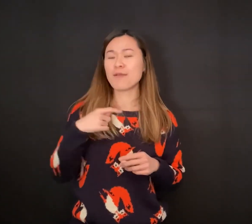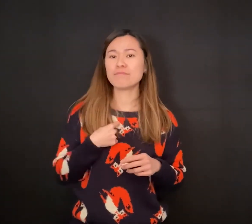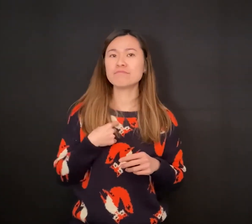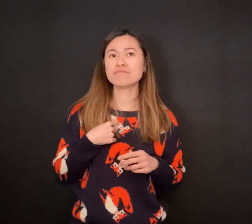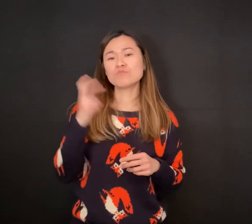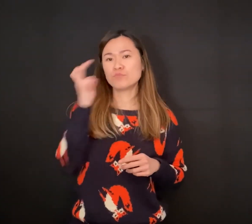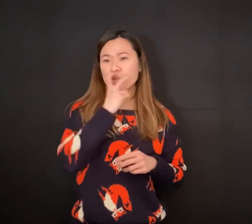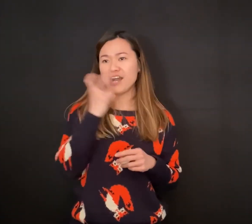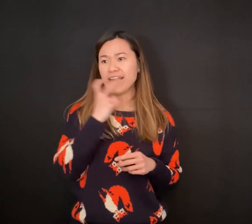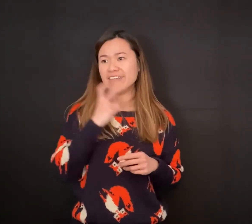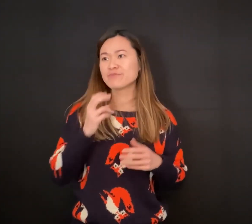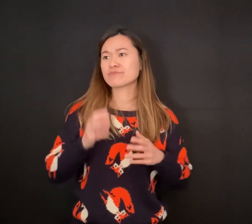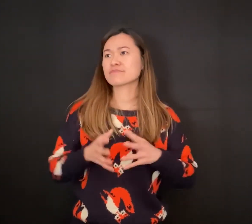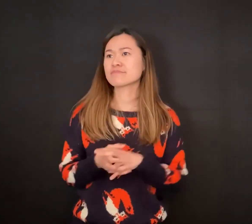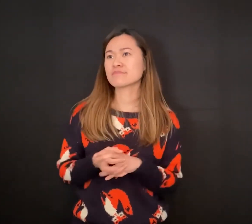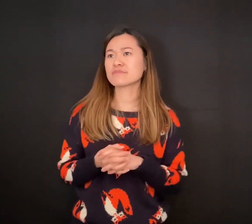I am fully blind.